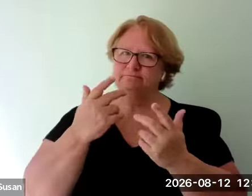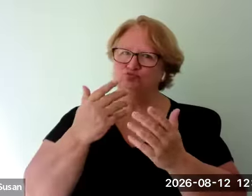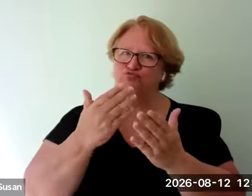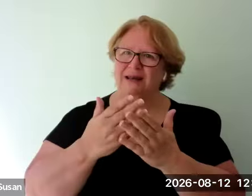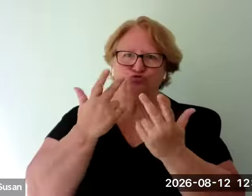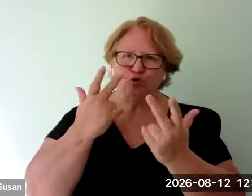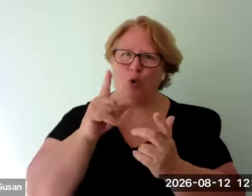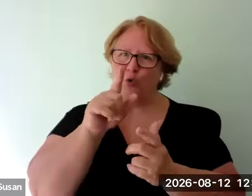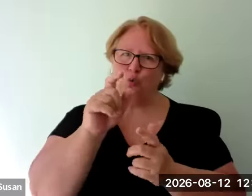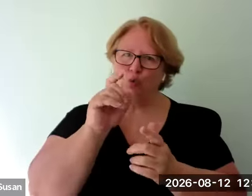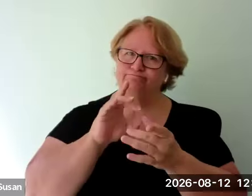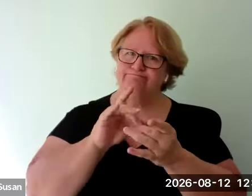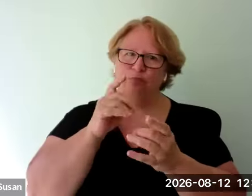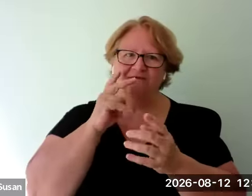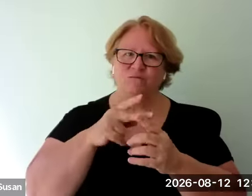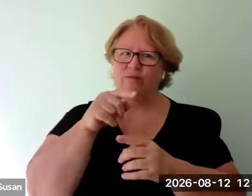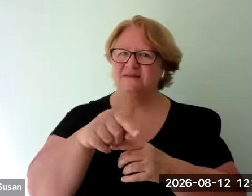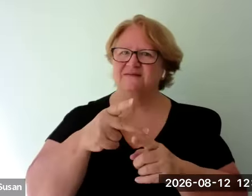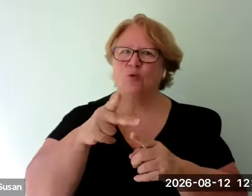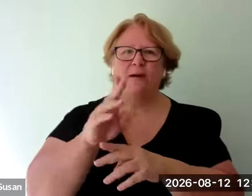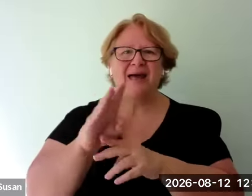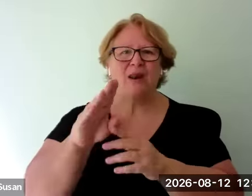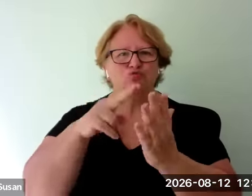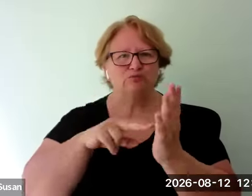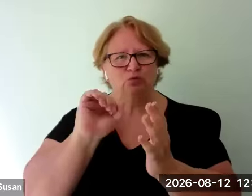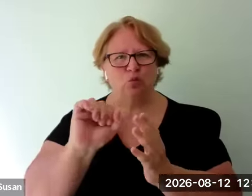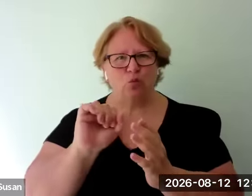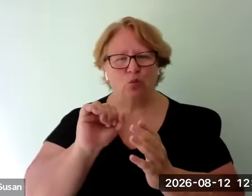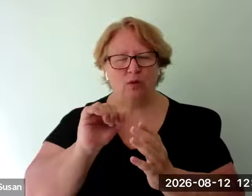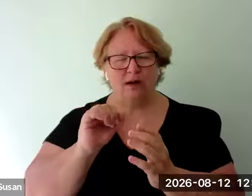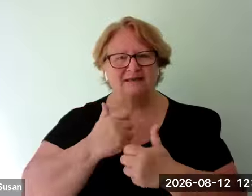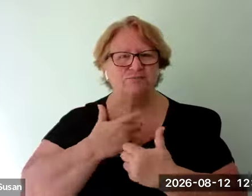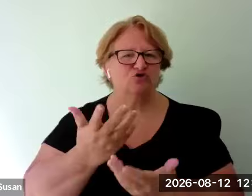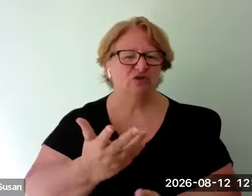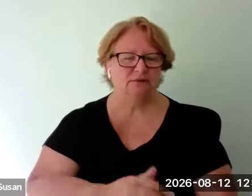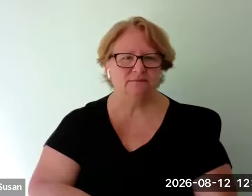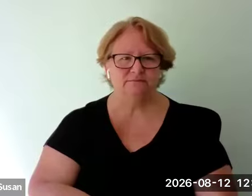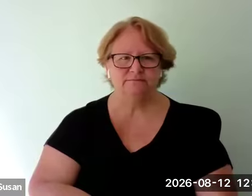want to highlight